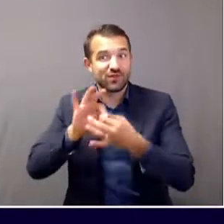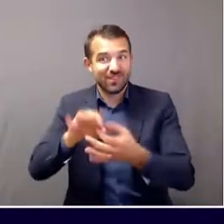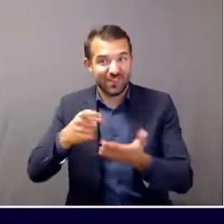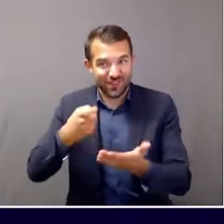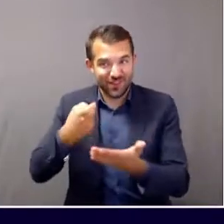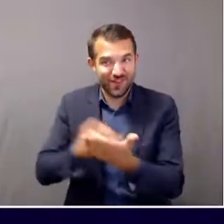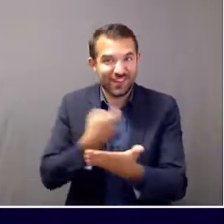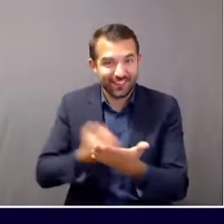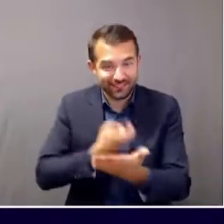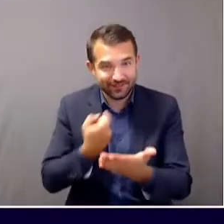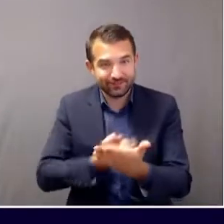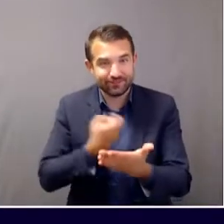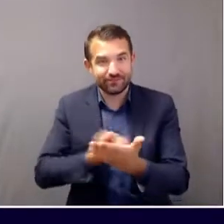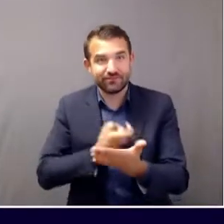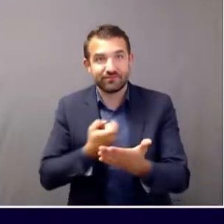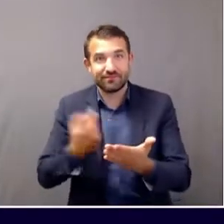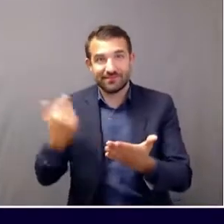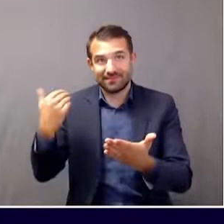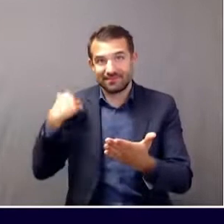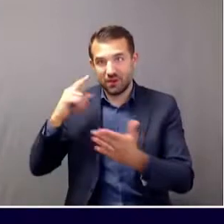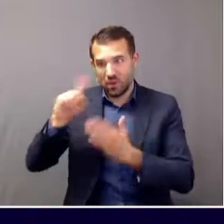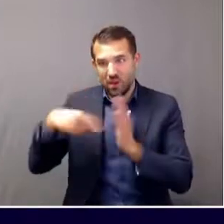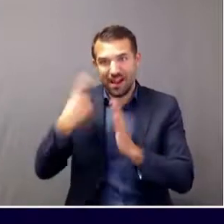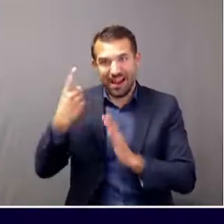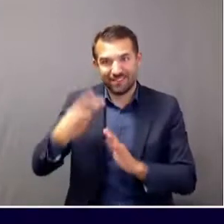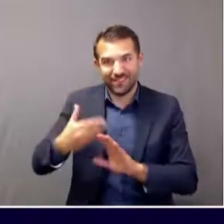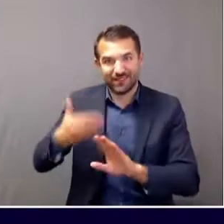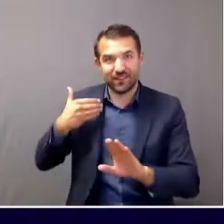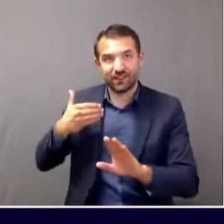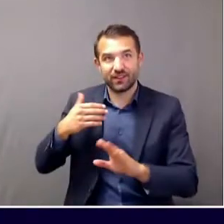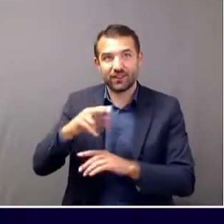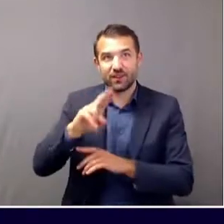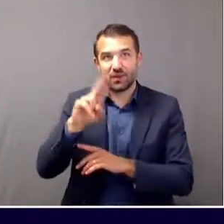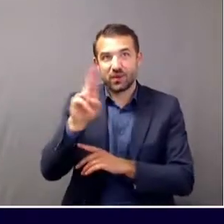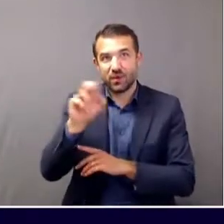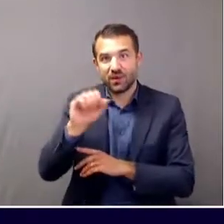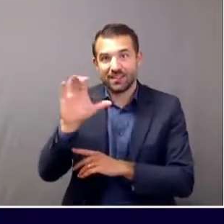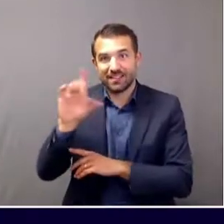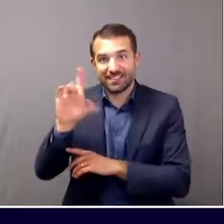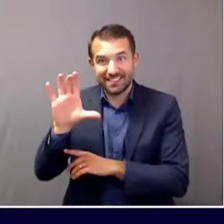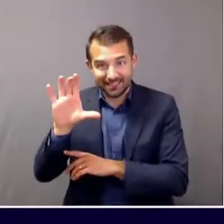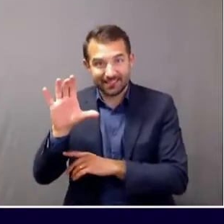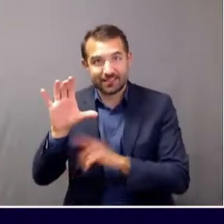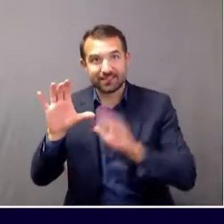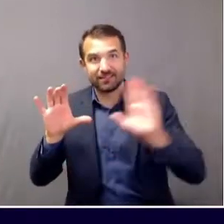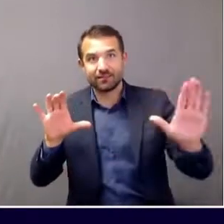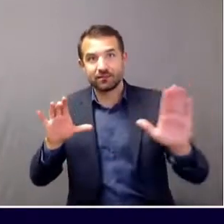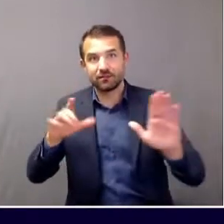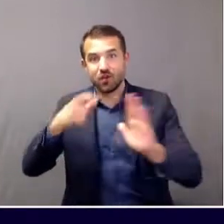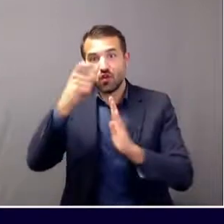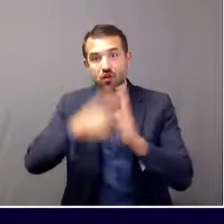a half ago the US CDC published